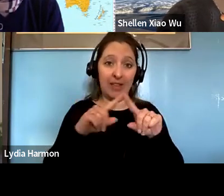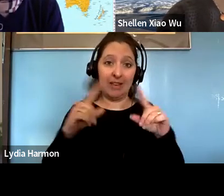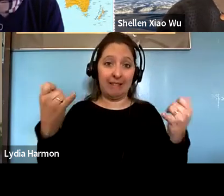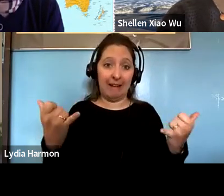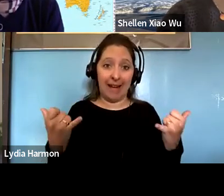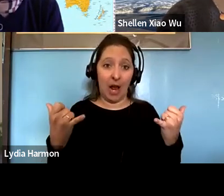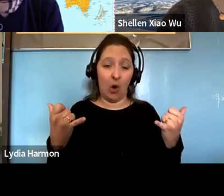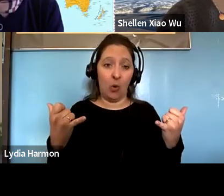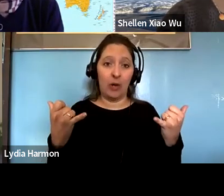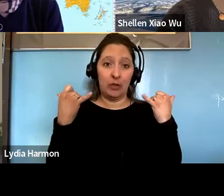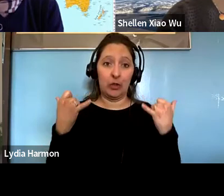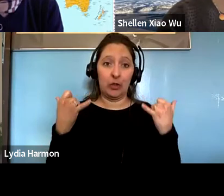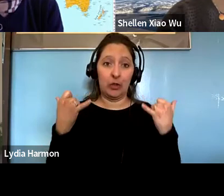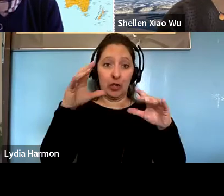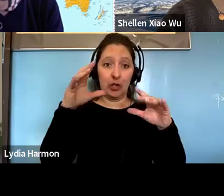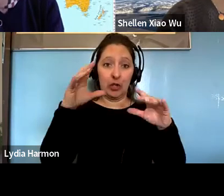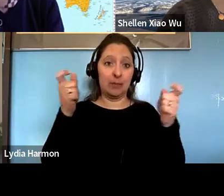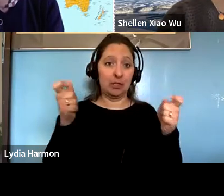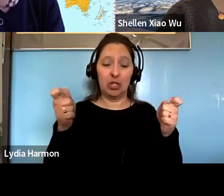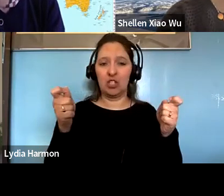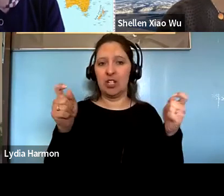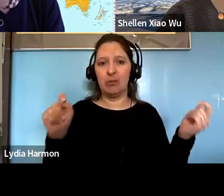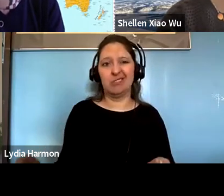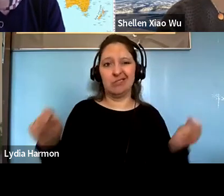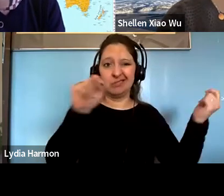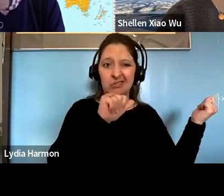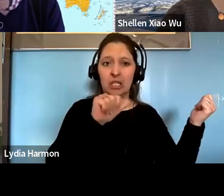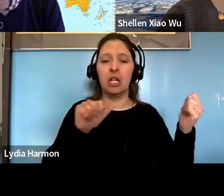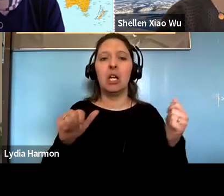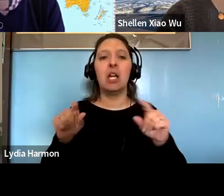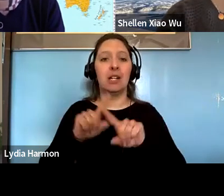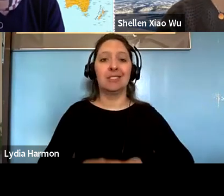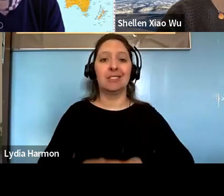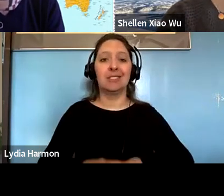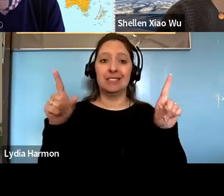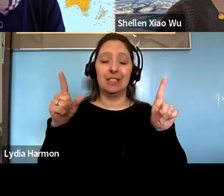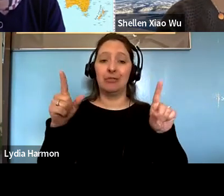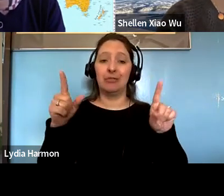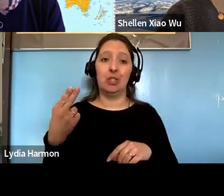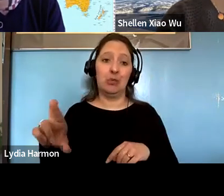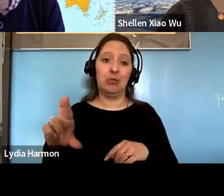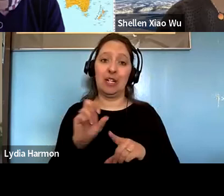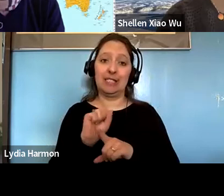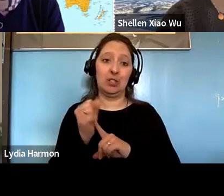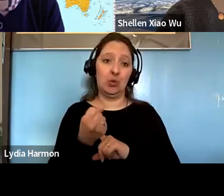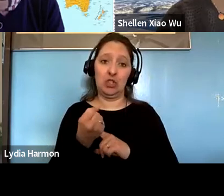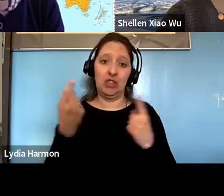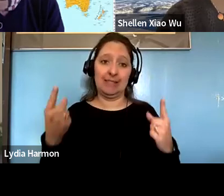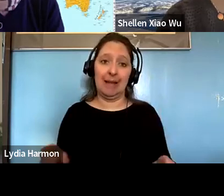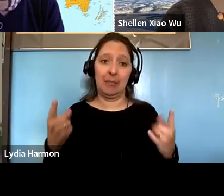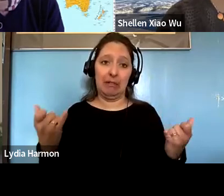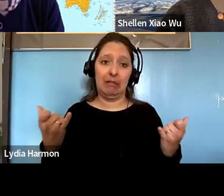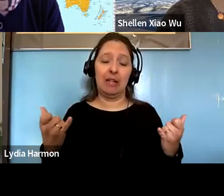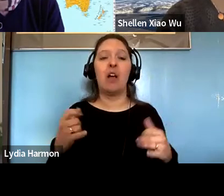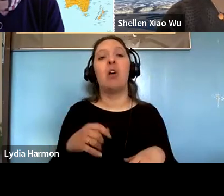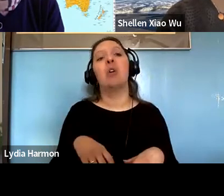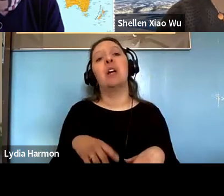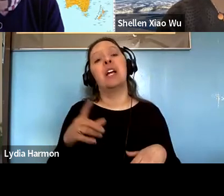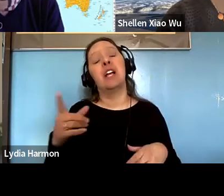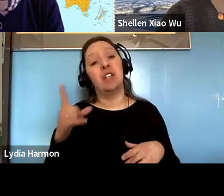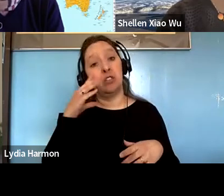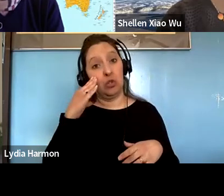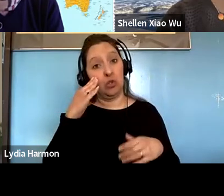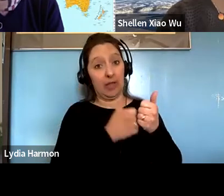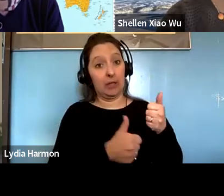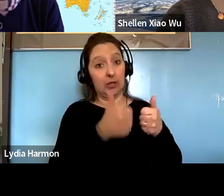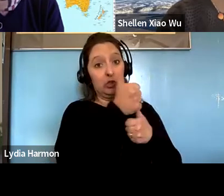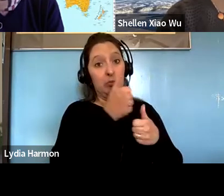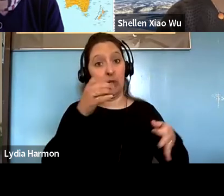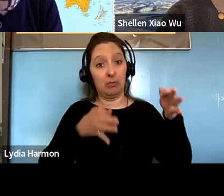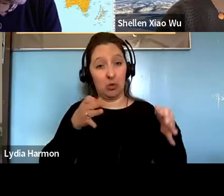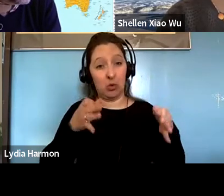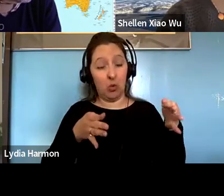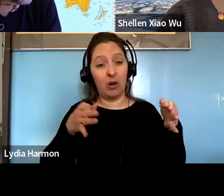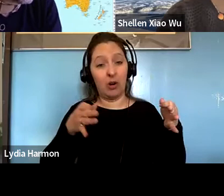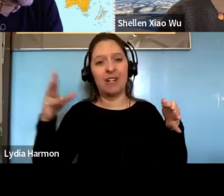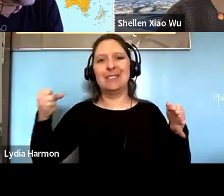Salvador Santino Regilme: They were all scrapped out, then we have a different human rights situation under that they're there so and then you have all these constitutional oregon's the Supreme Court is now appointed by the large majority is appointed by.